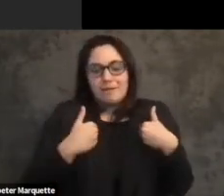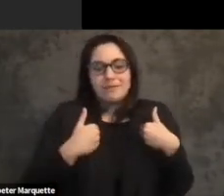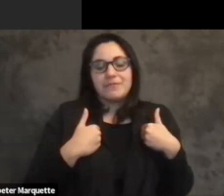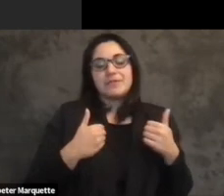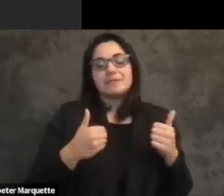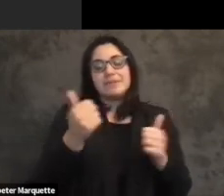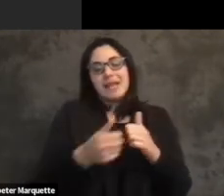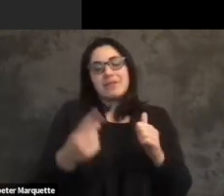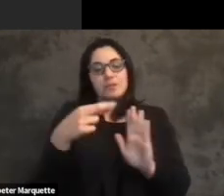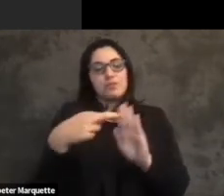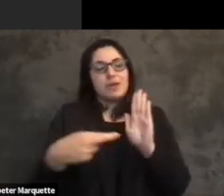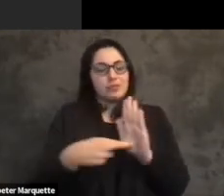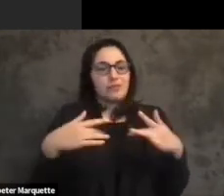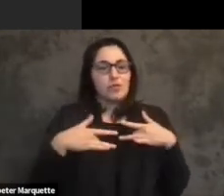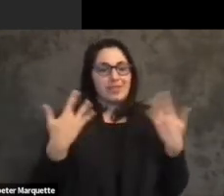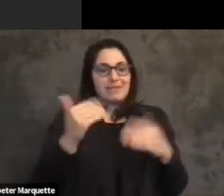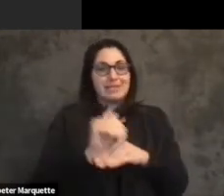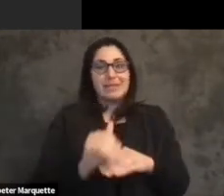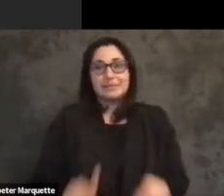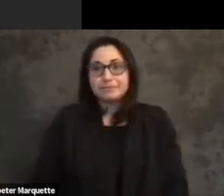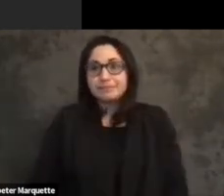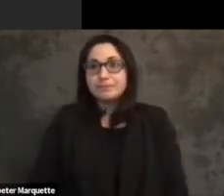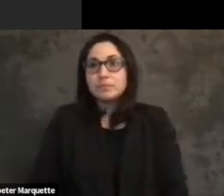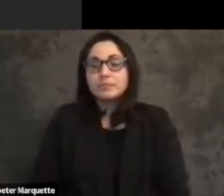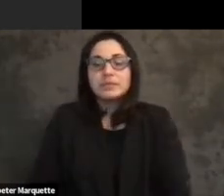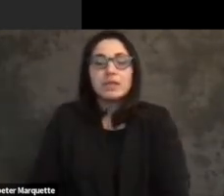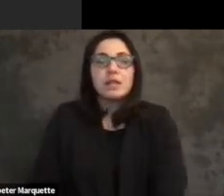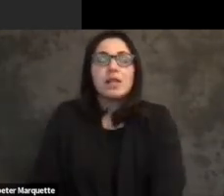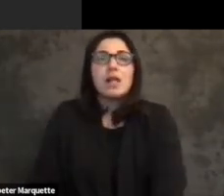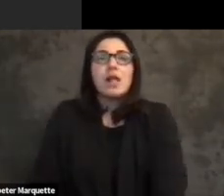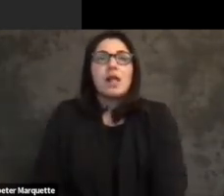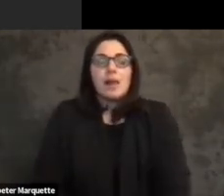up a link now soon, I think and then we'll also have it we'll email it to everyone tomorrow